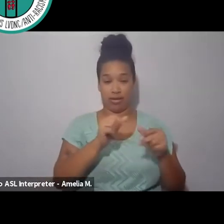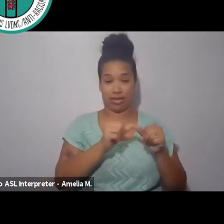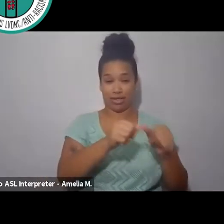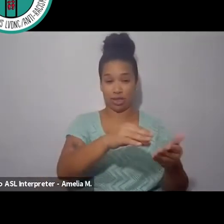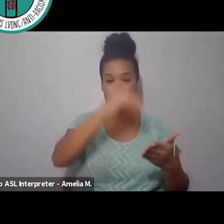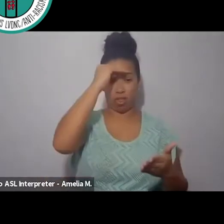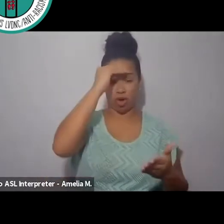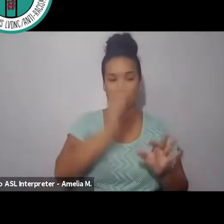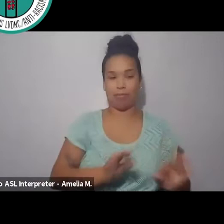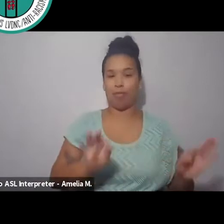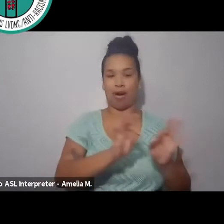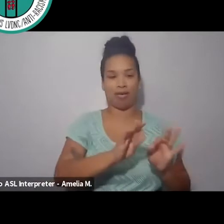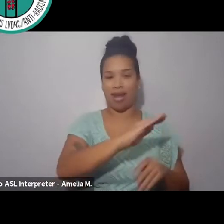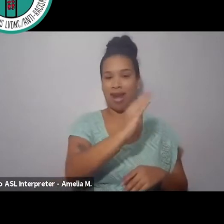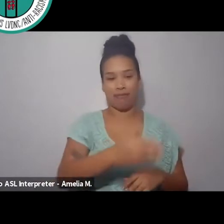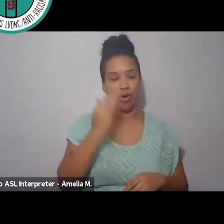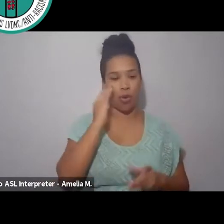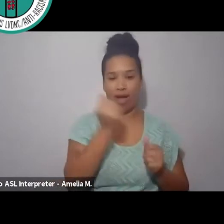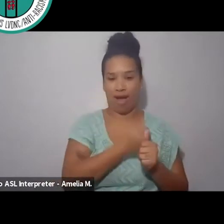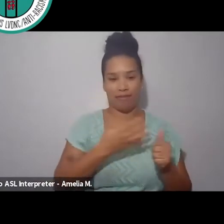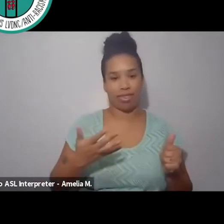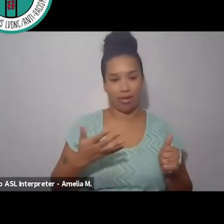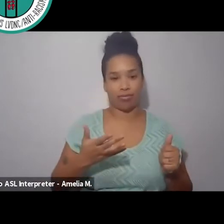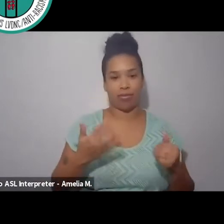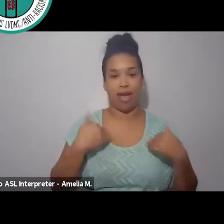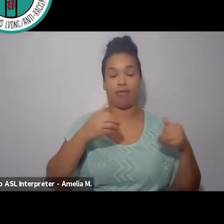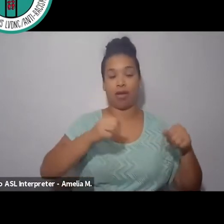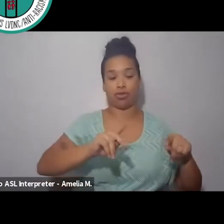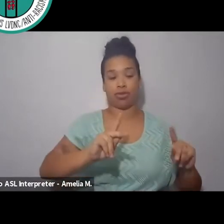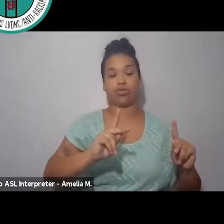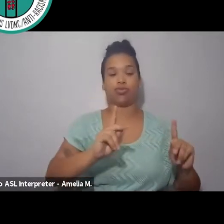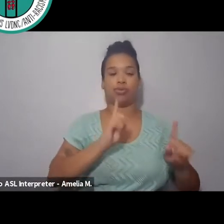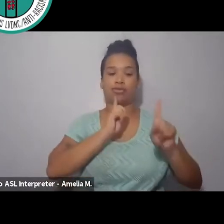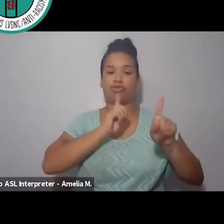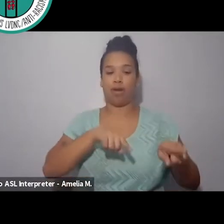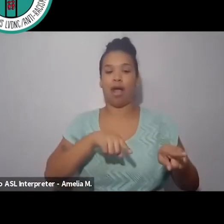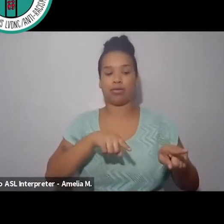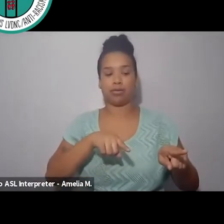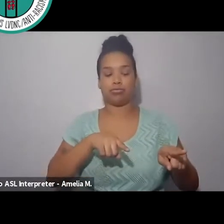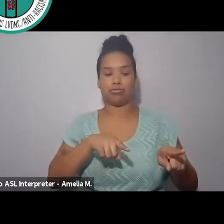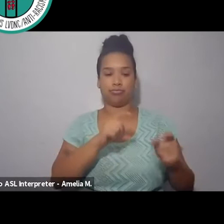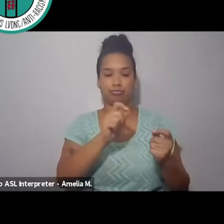and what the knowledge comes opportunities to actually address the issues in a manner that is either more receptive,